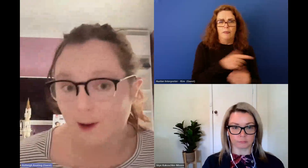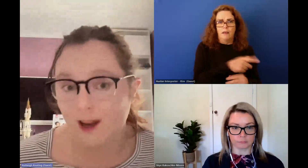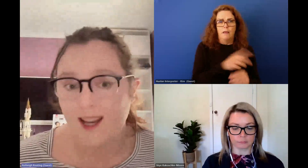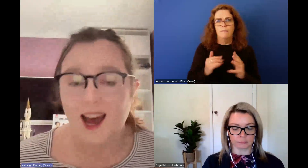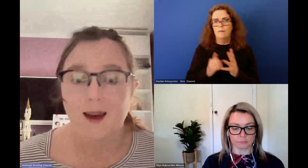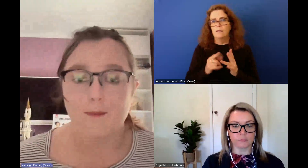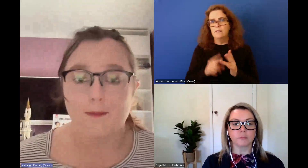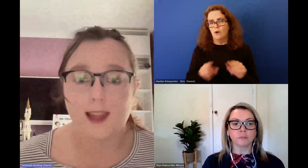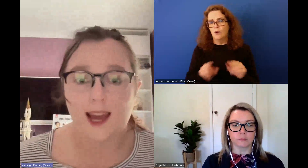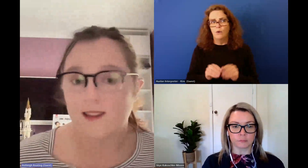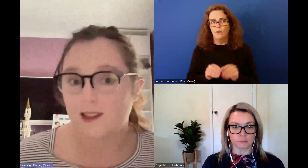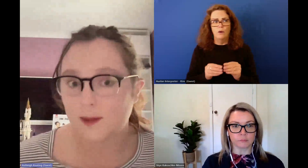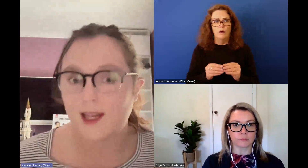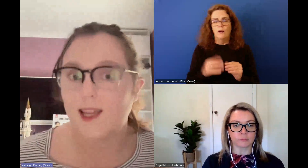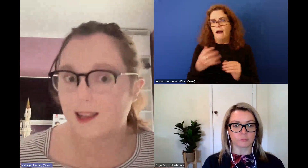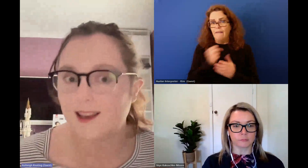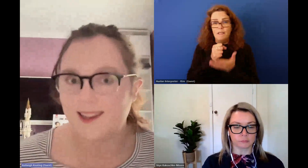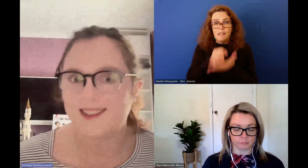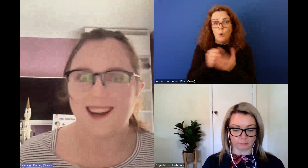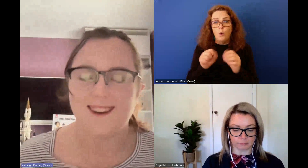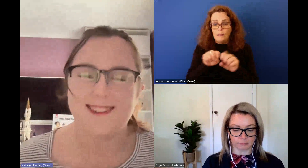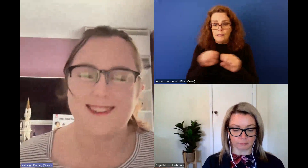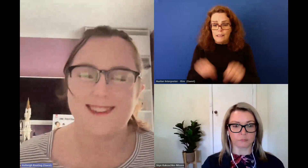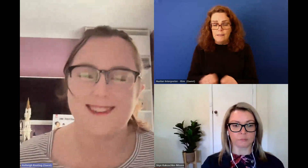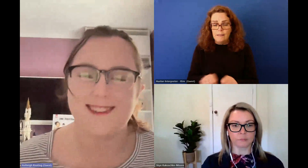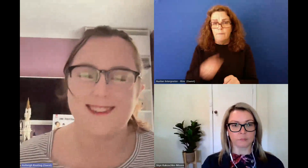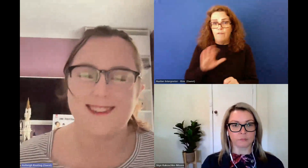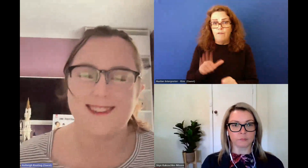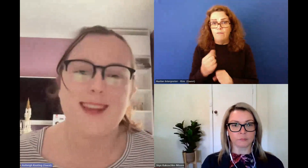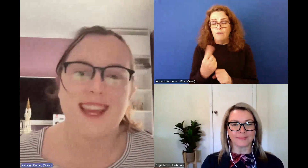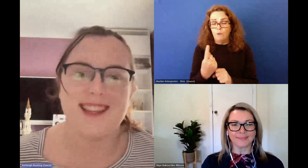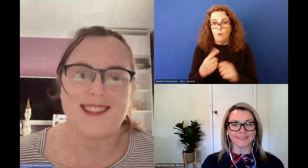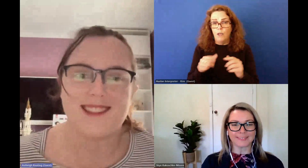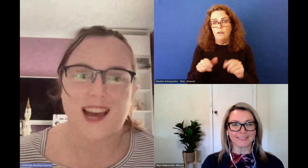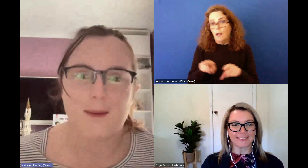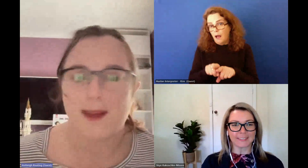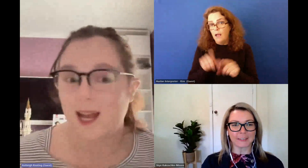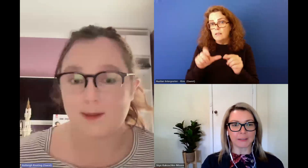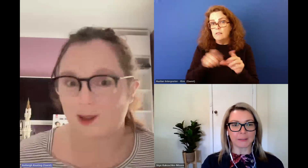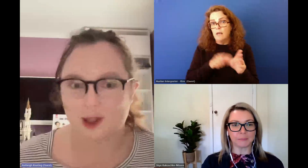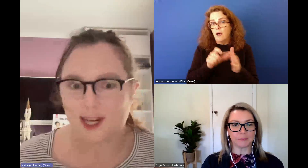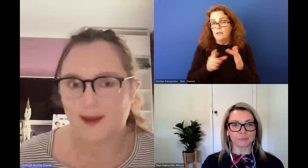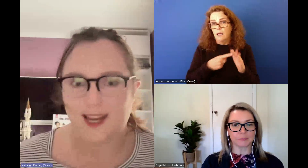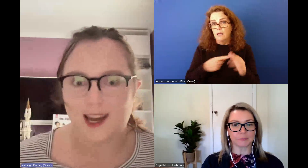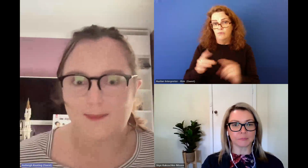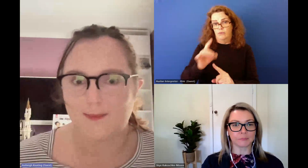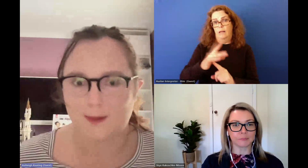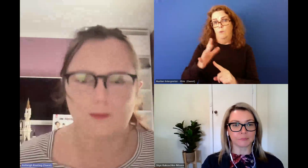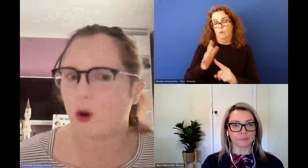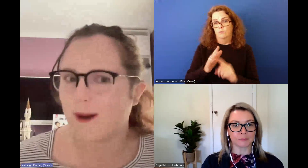everyone that has a disability and is young obviously is an absolute dream, and no